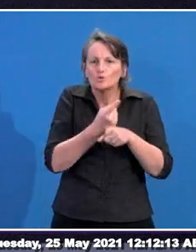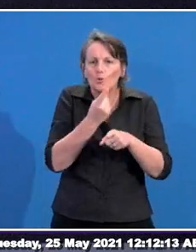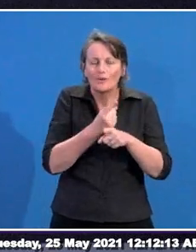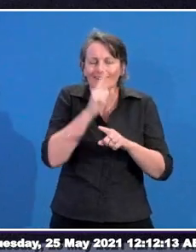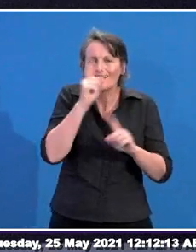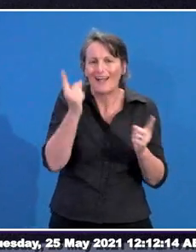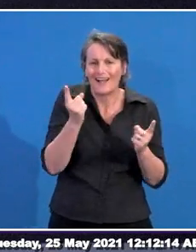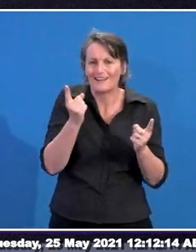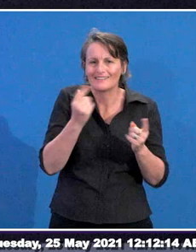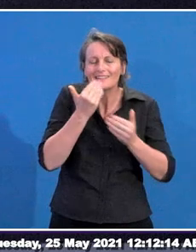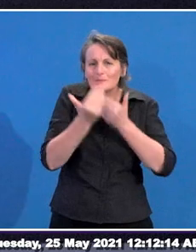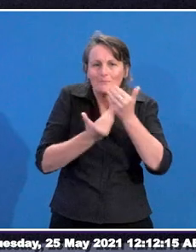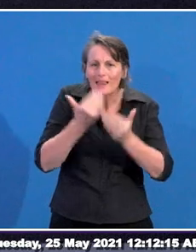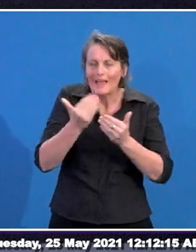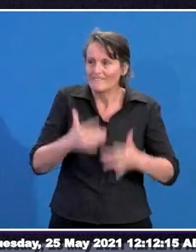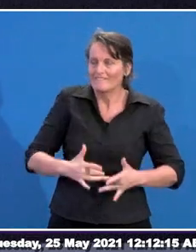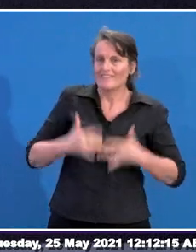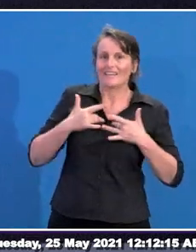to use to say what he needs,